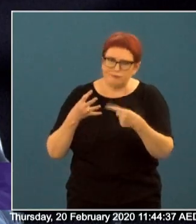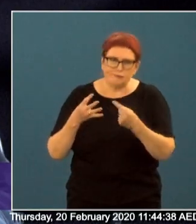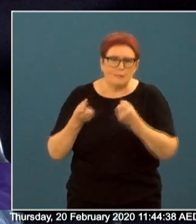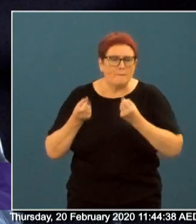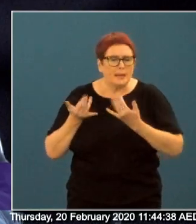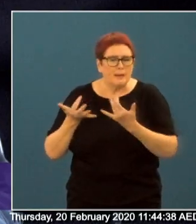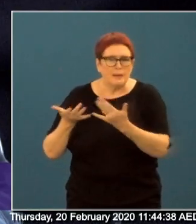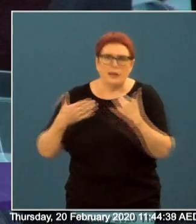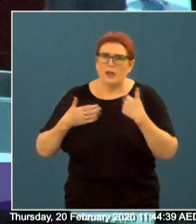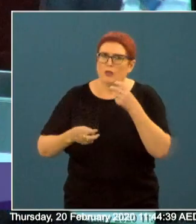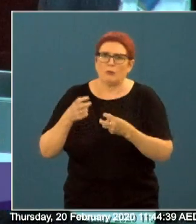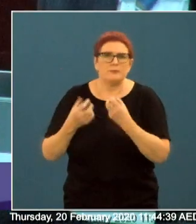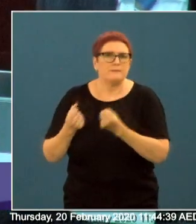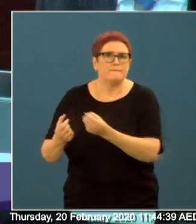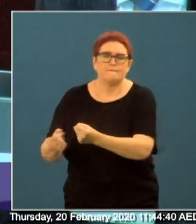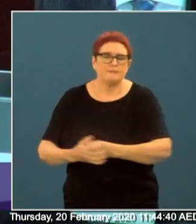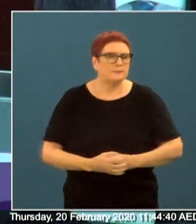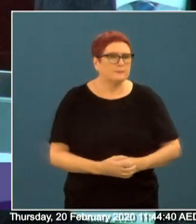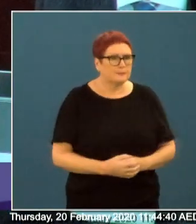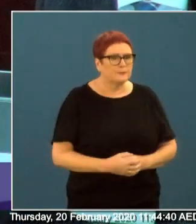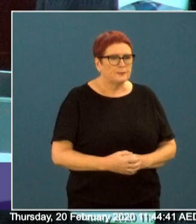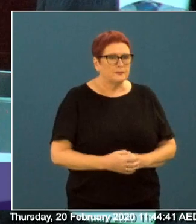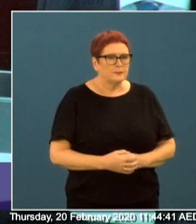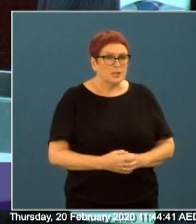So if this is appearing in terms of children,